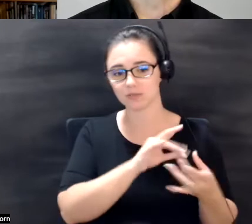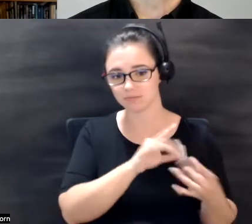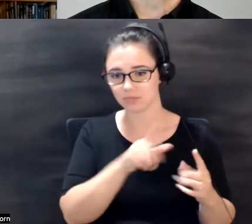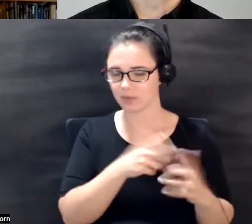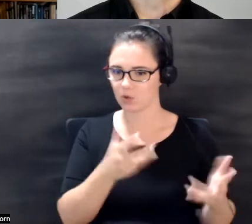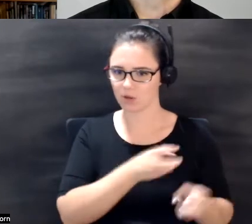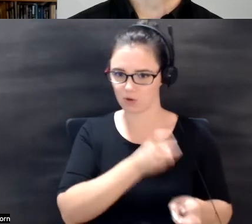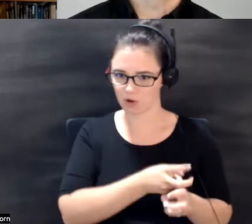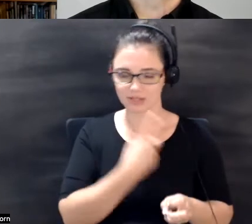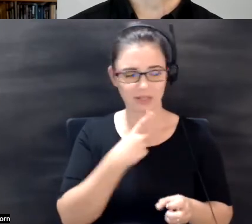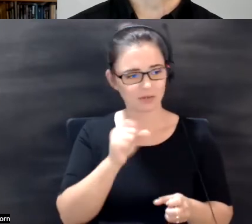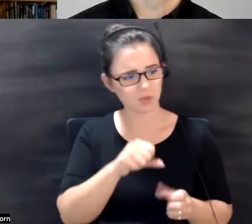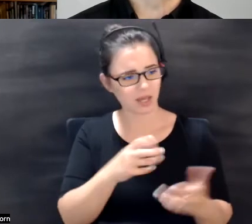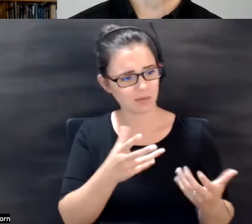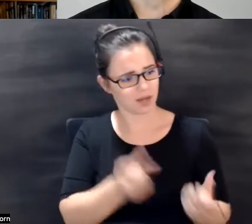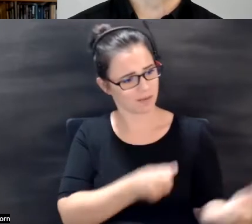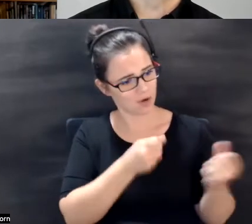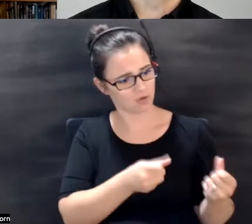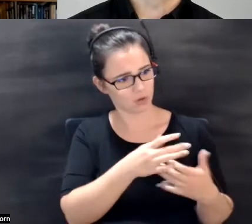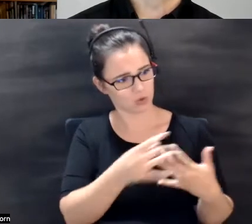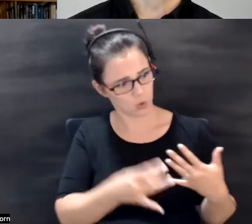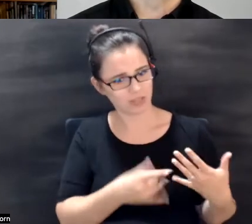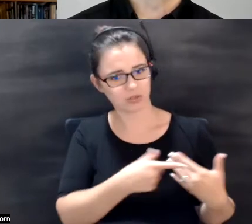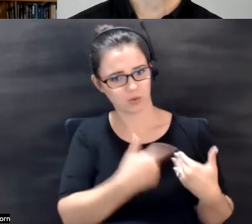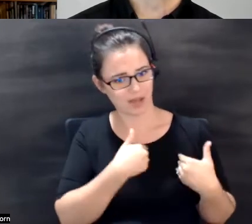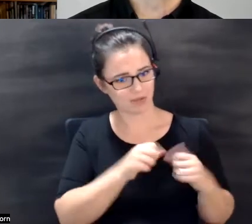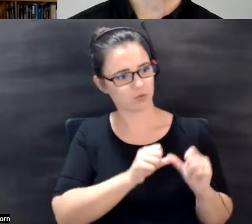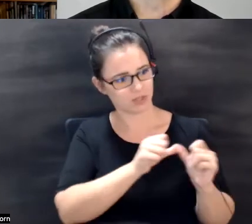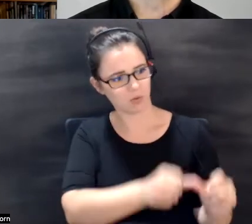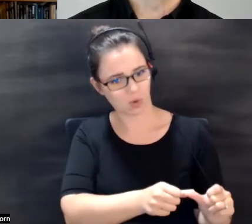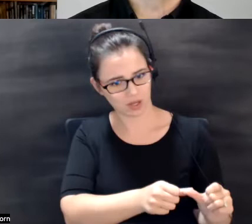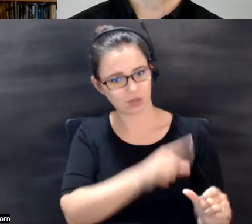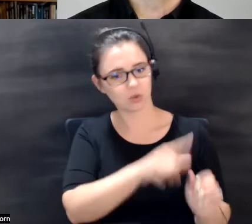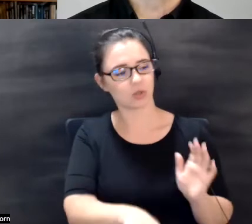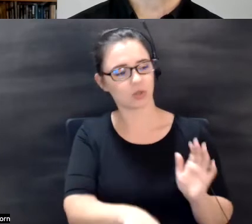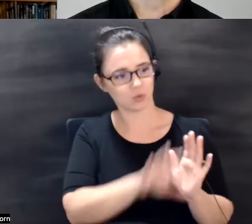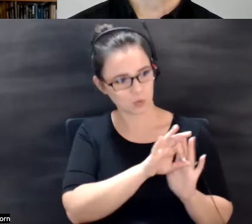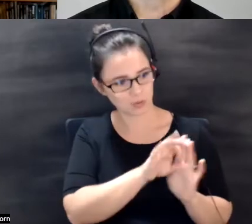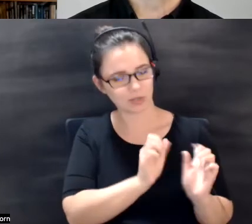I said yeah, but what a powerful choice, you have to keep going, that you're choosing to keep going, that's a really powerful choice.